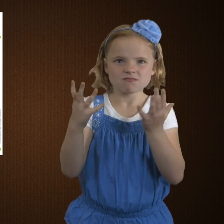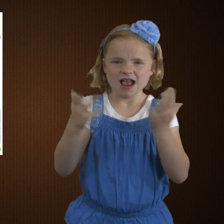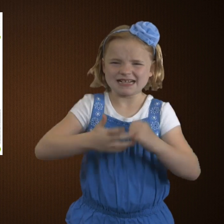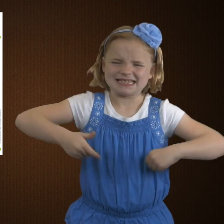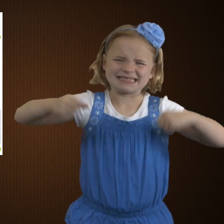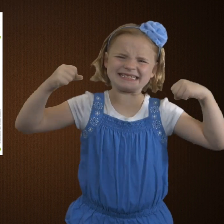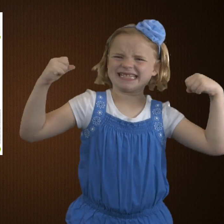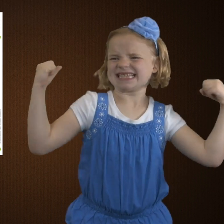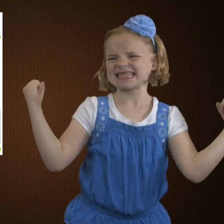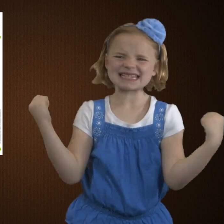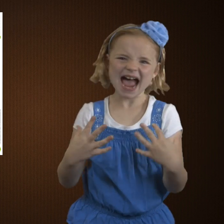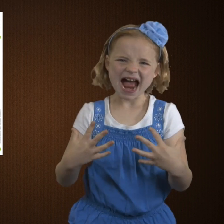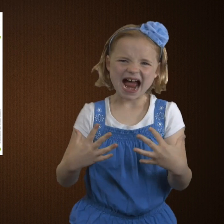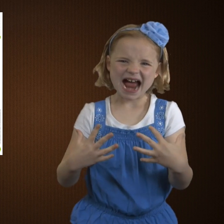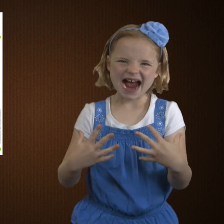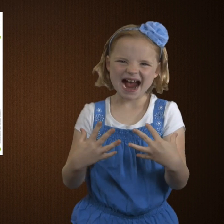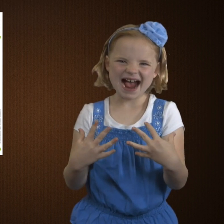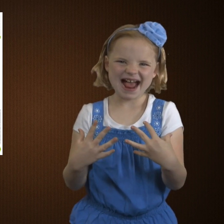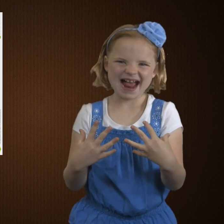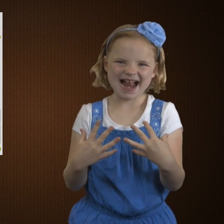Scare means to be afraid.